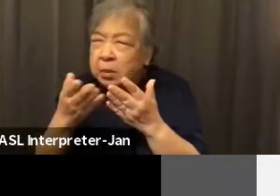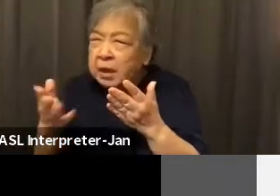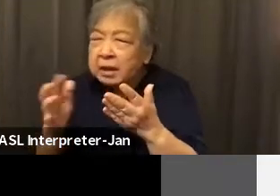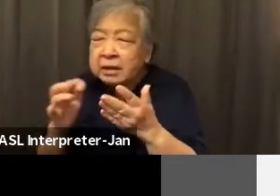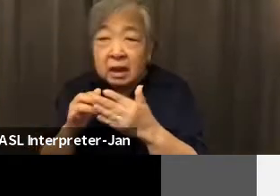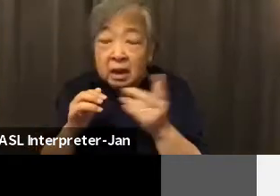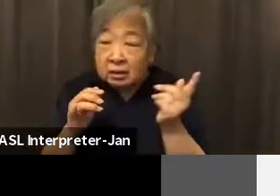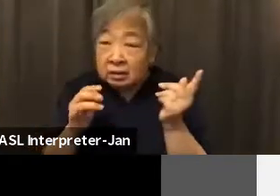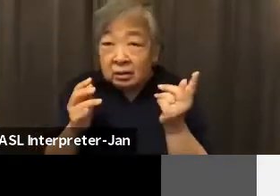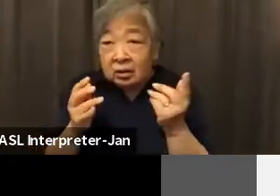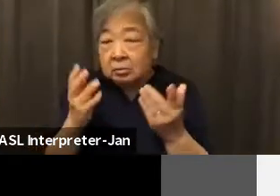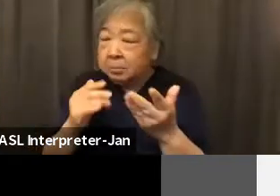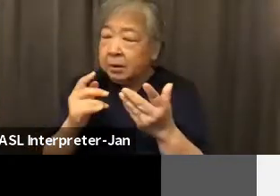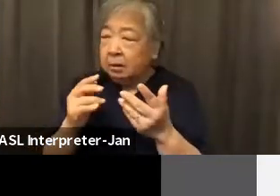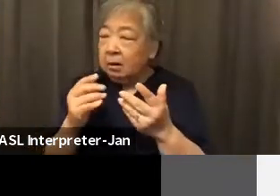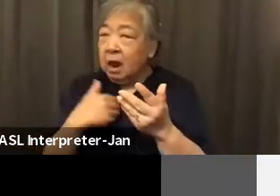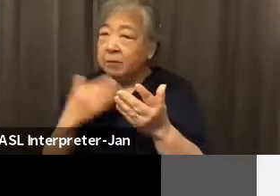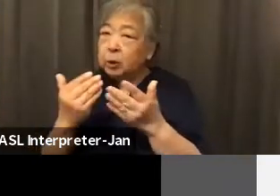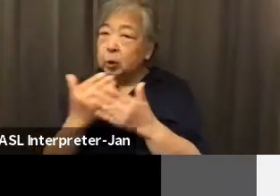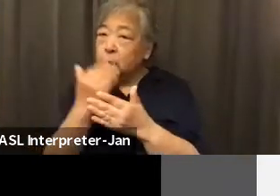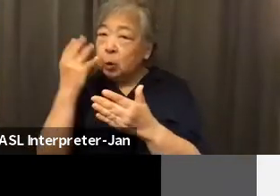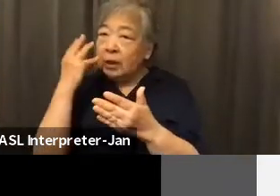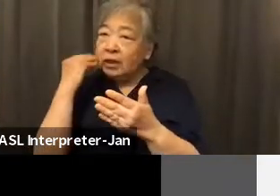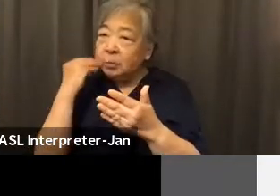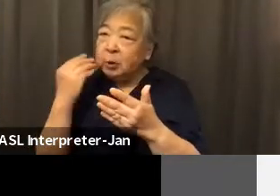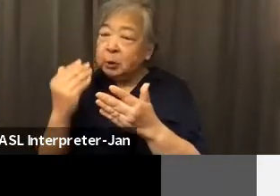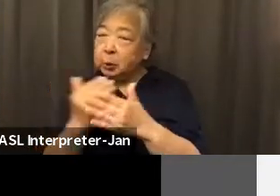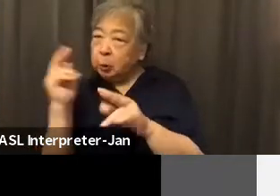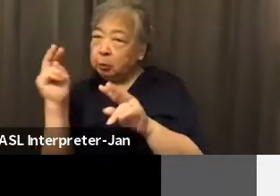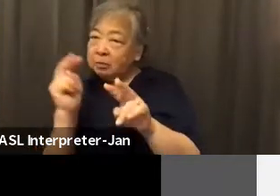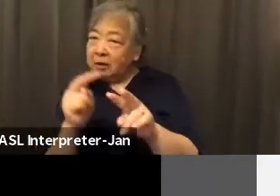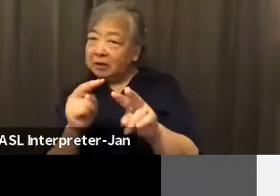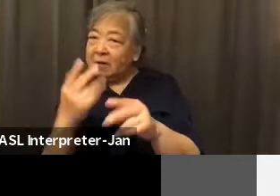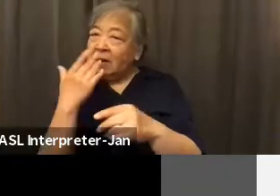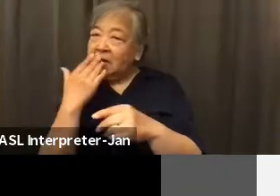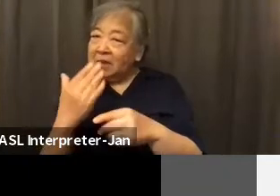or at least from a local perspective so thanks for sharing that with us.